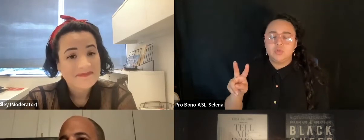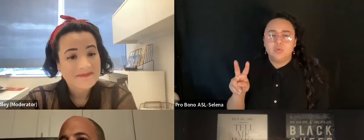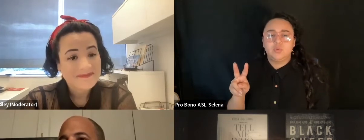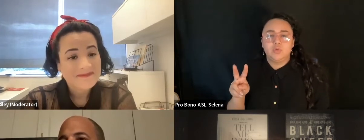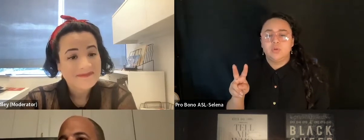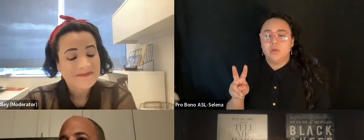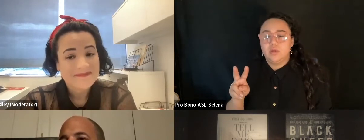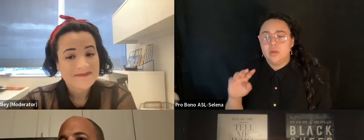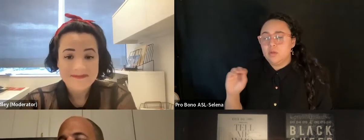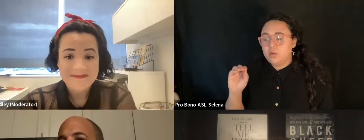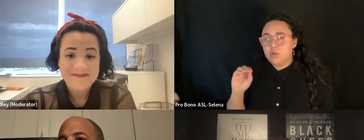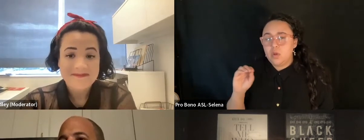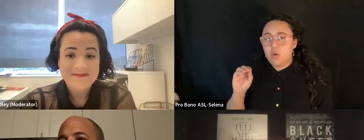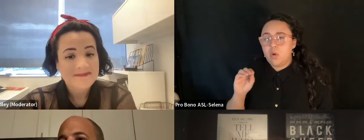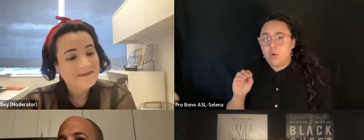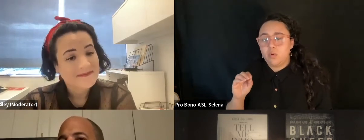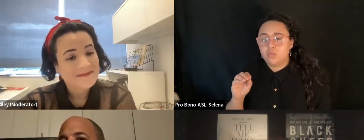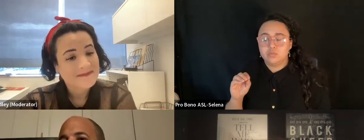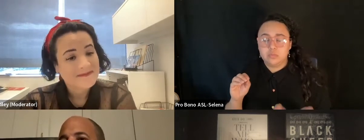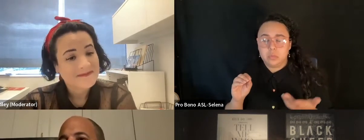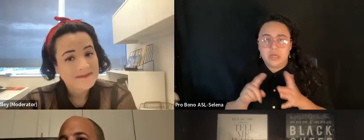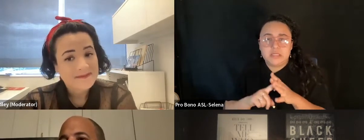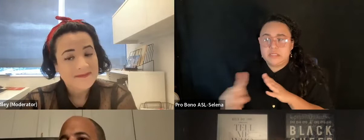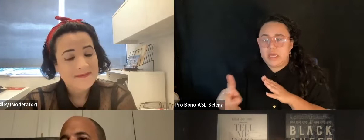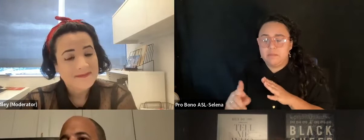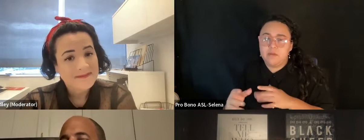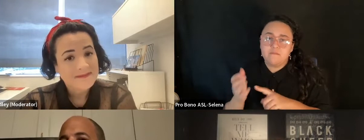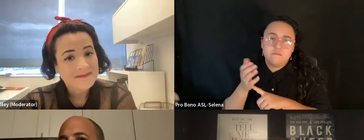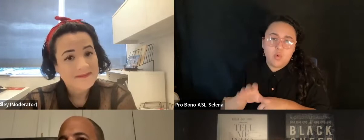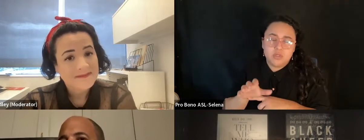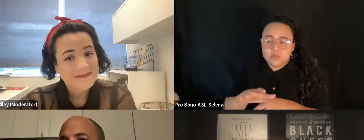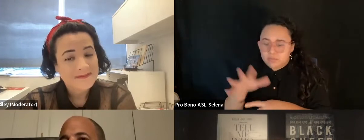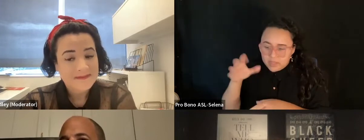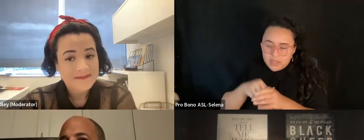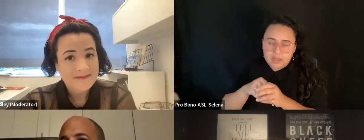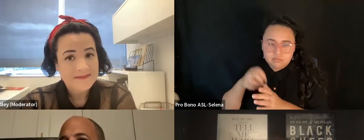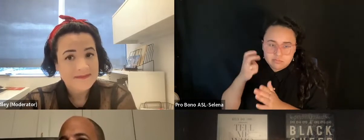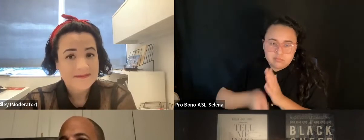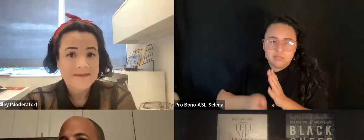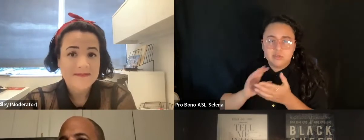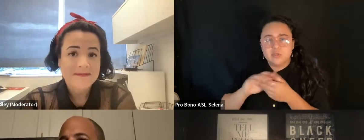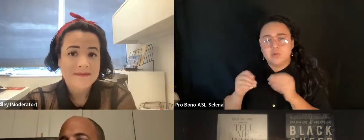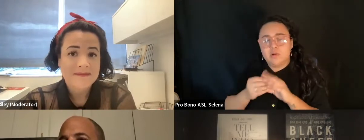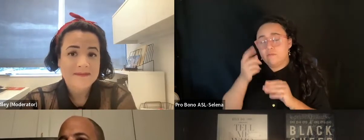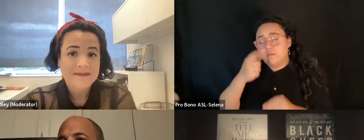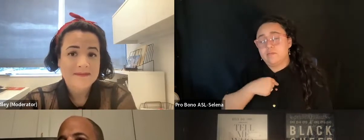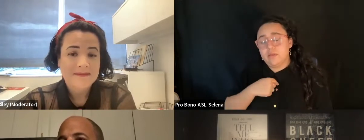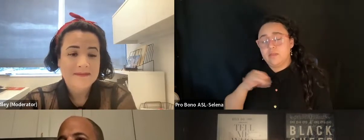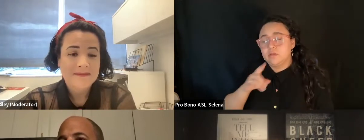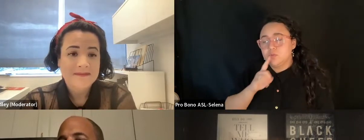And I found that to be a really visceral, but also kind of highly emotional experience. You know?